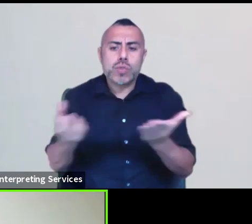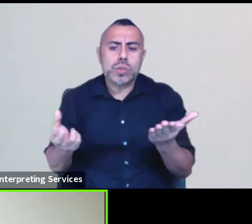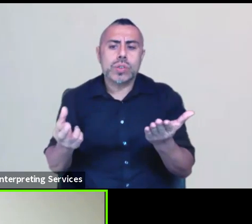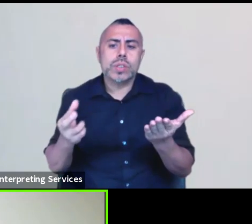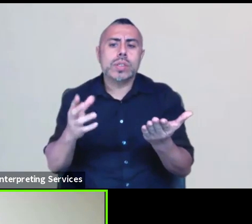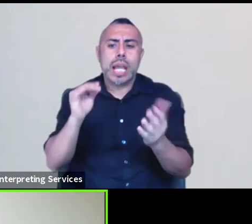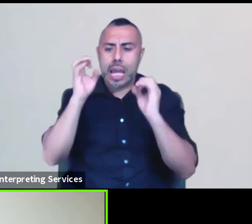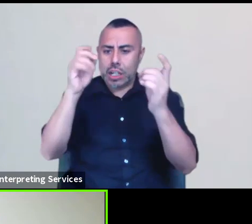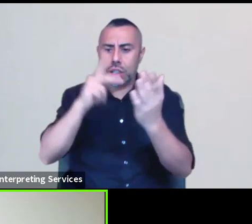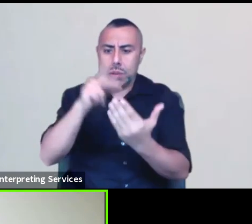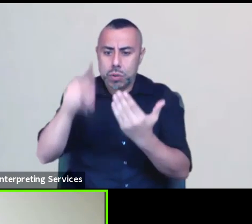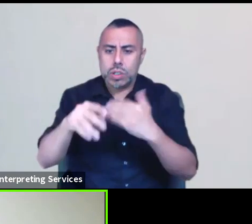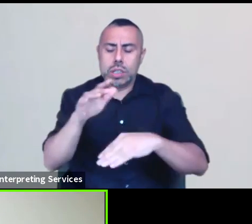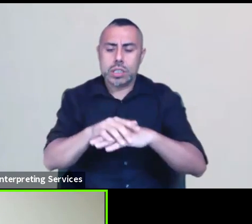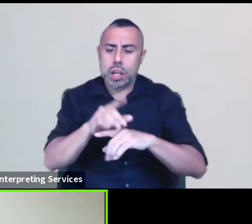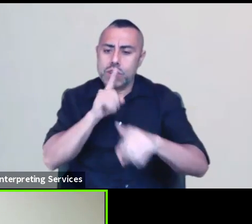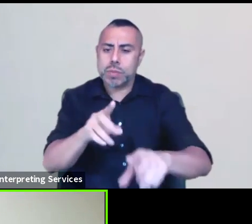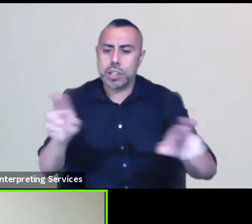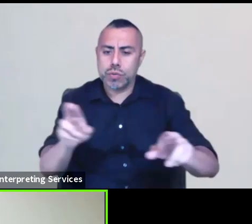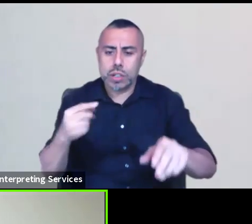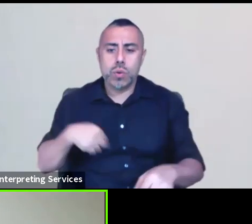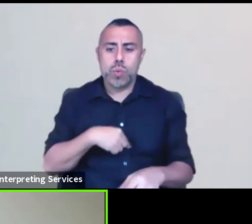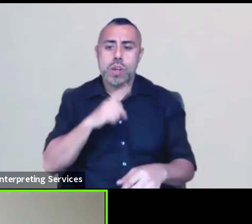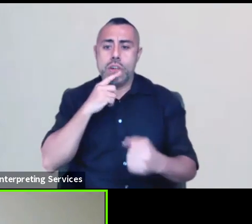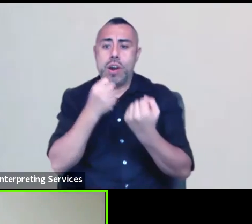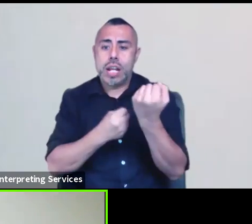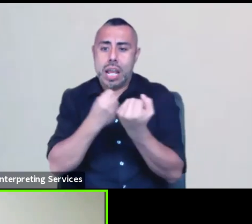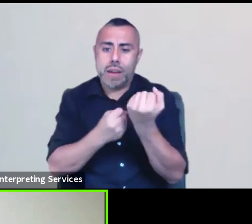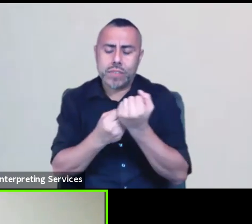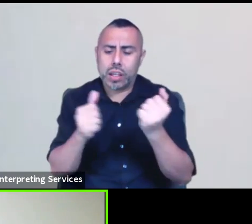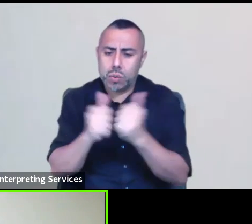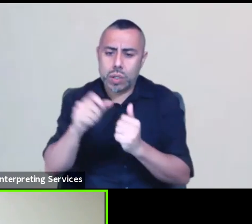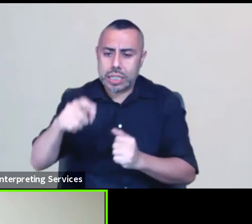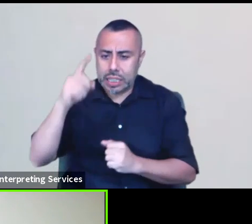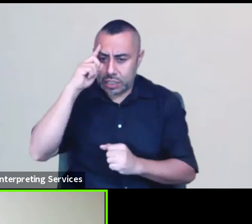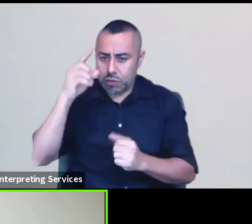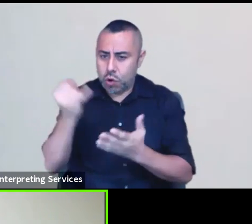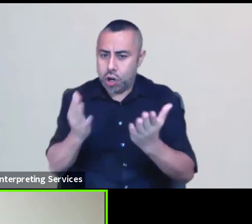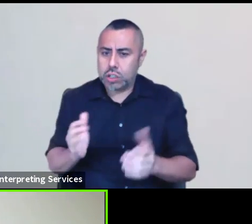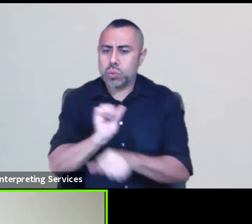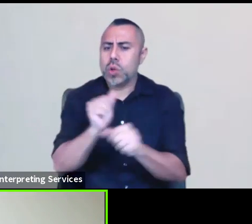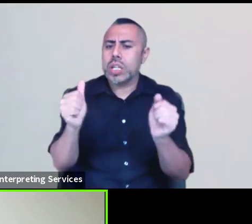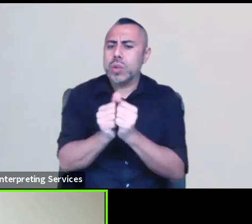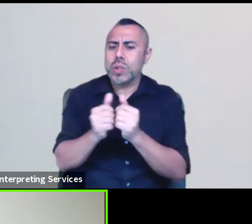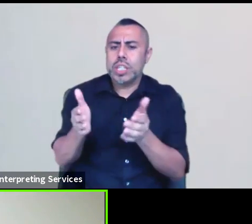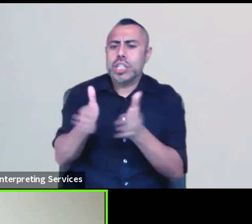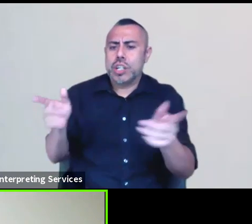We are an advocate for the needs of artists working with the general emergency management community and the federal government